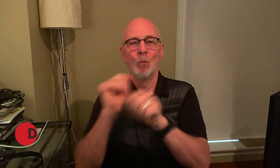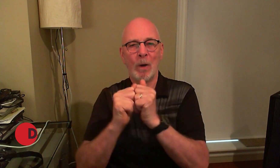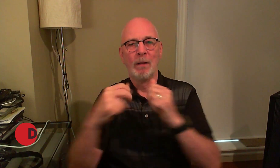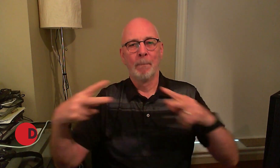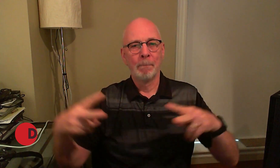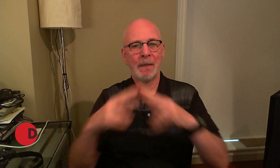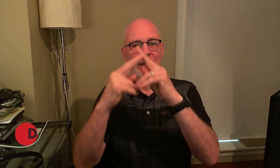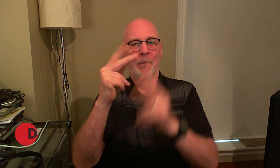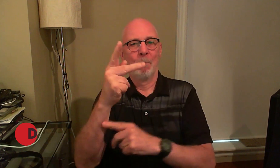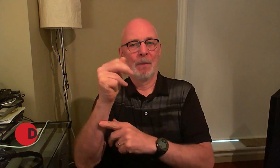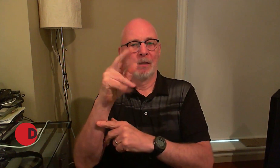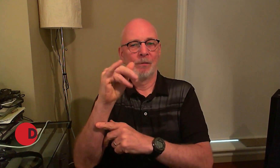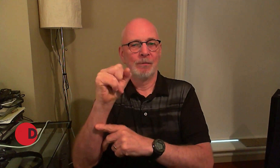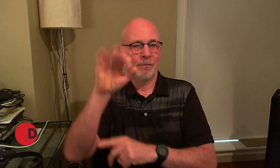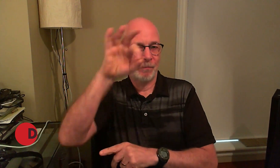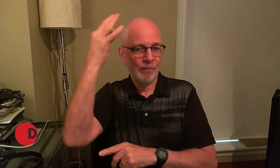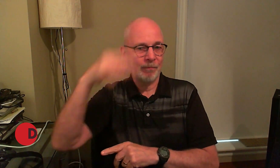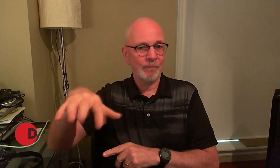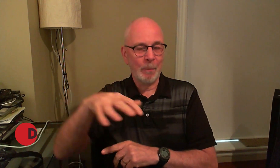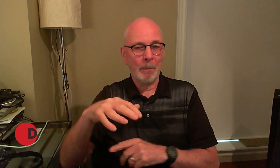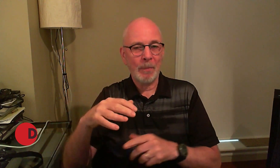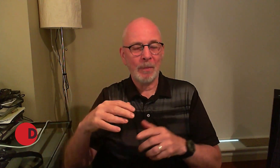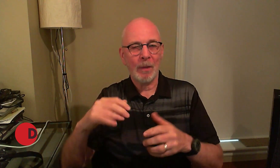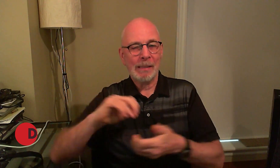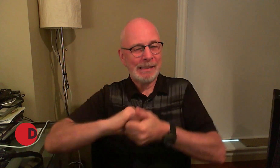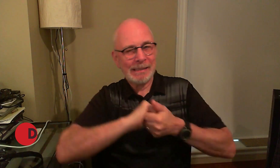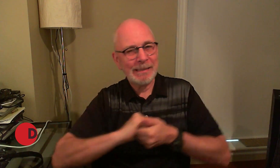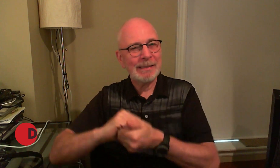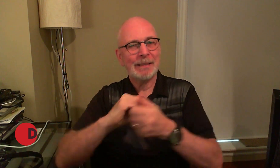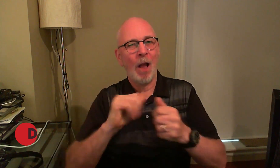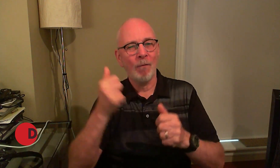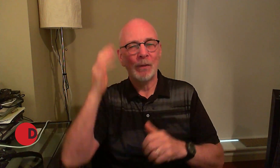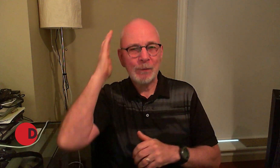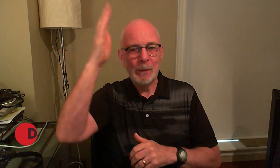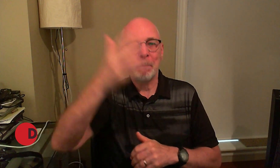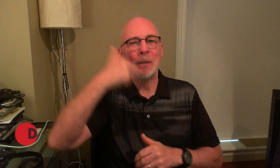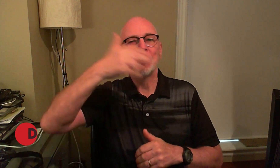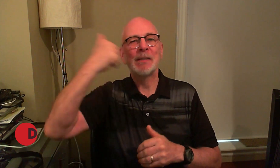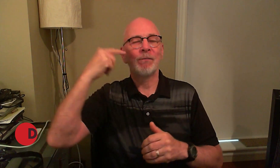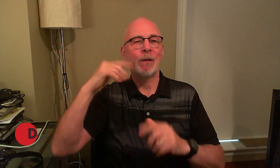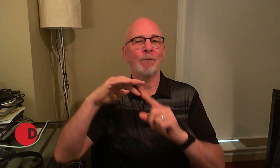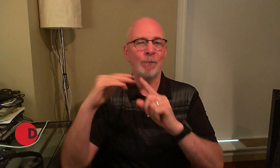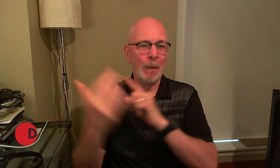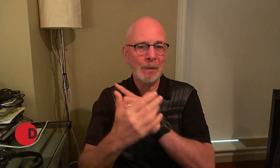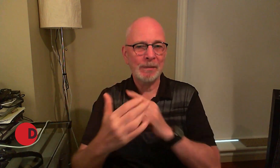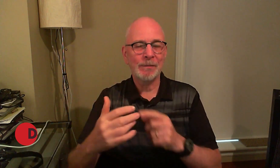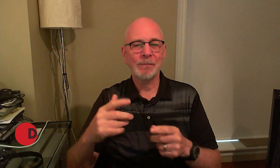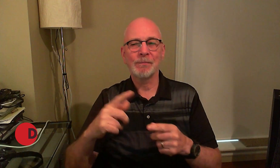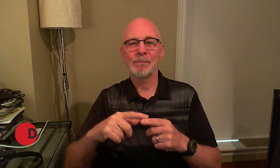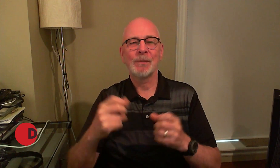the world and working with the Paris Accords for a better future and